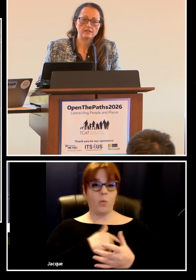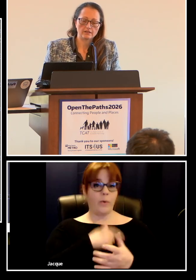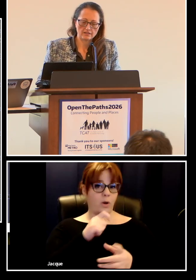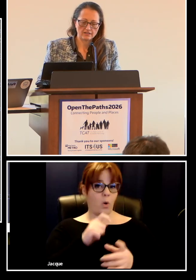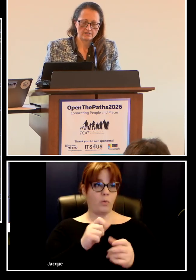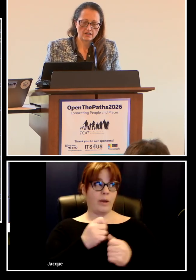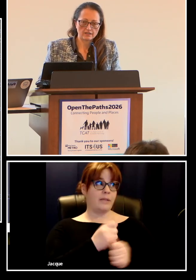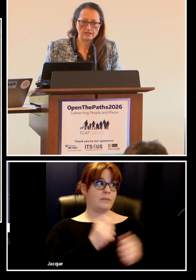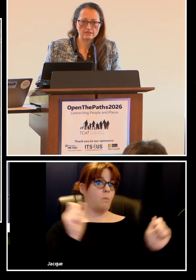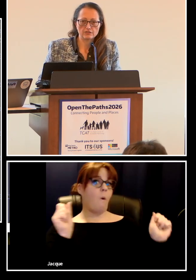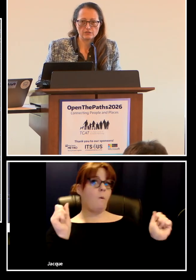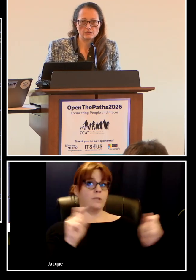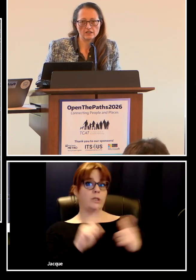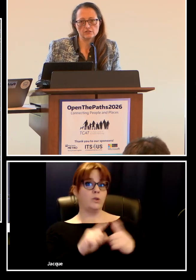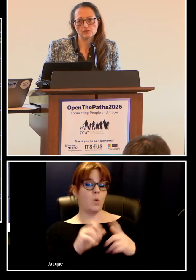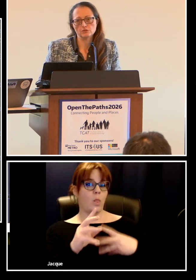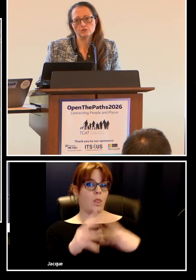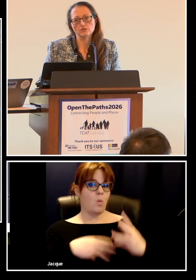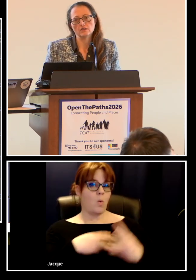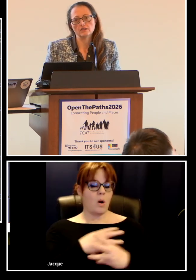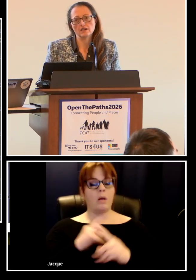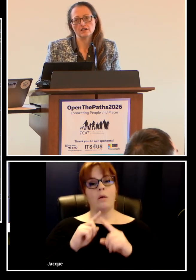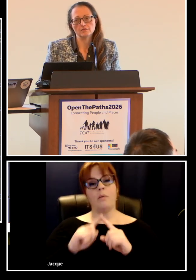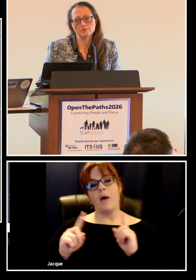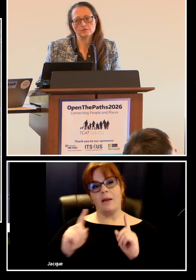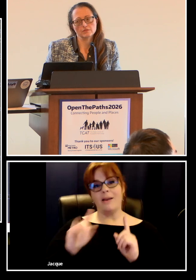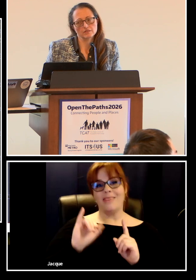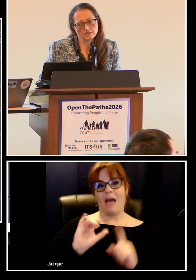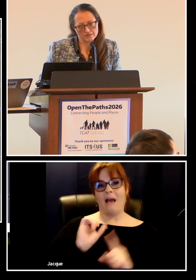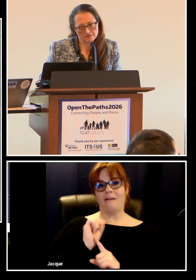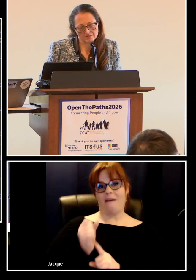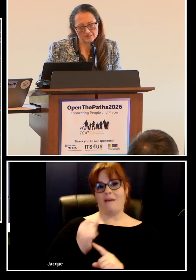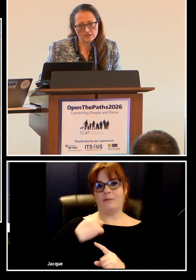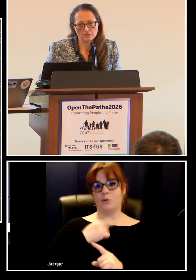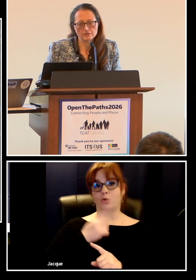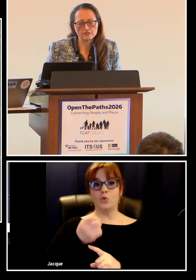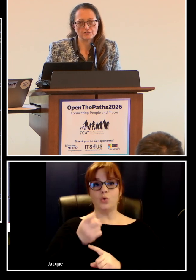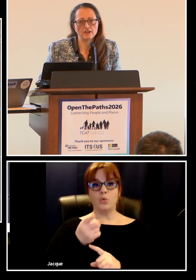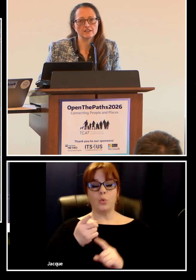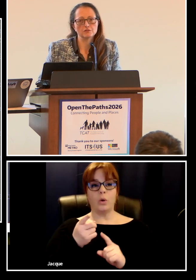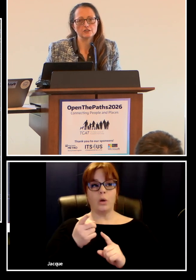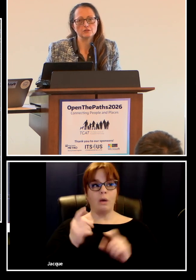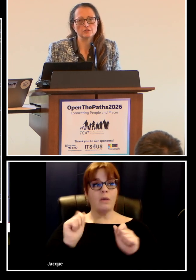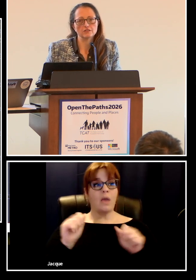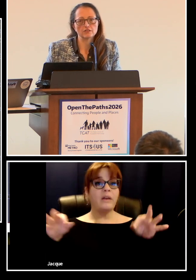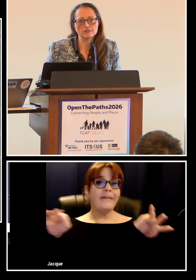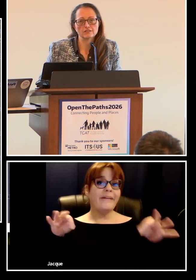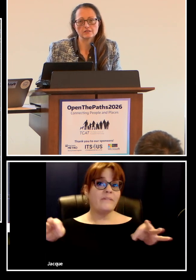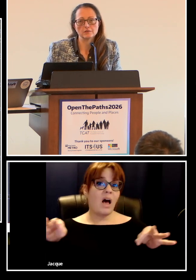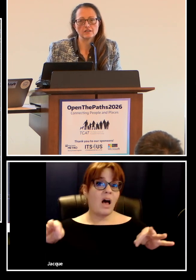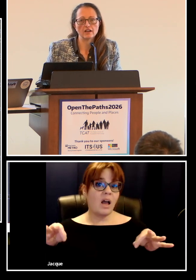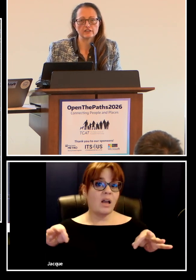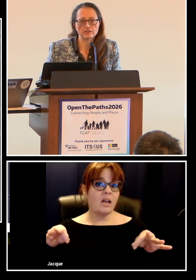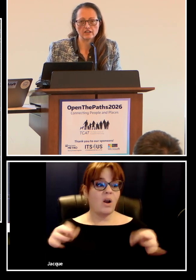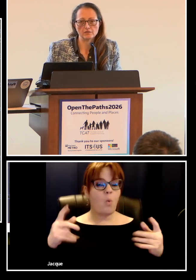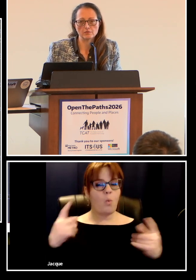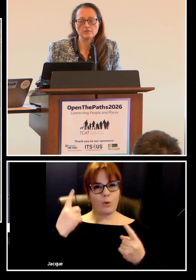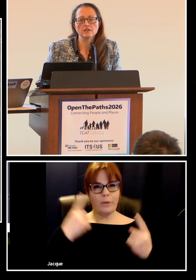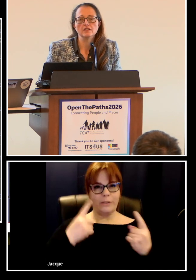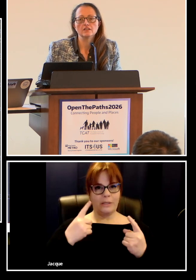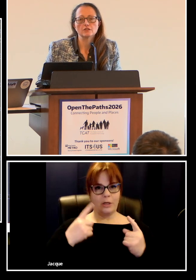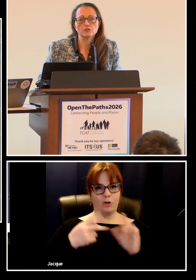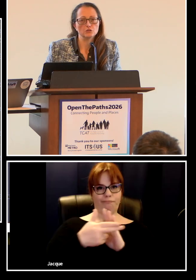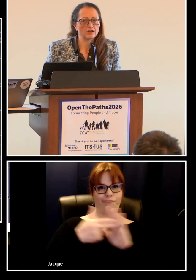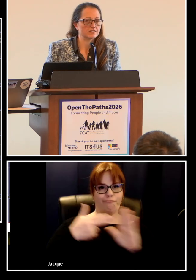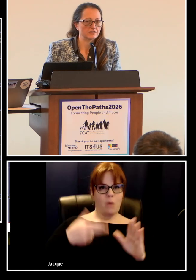But in that case, you get to um sort of define what you consider to be high crime. Who got to